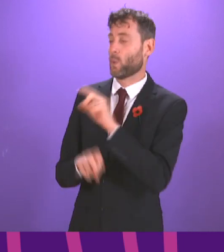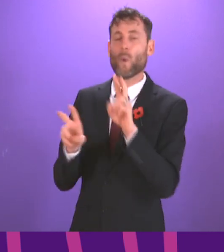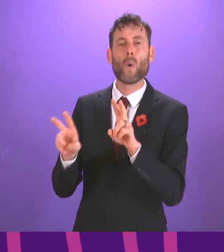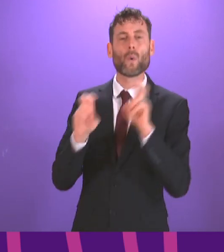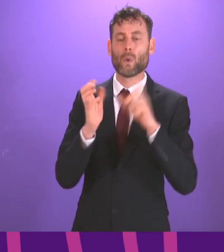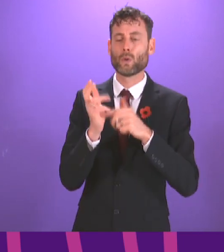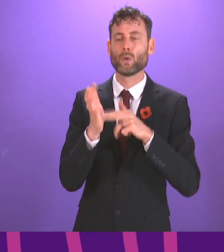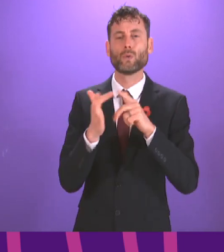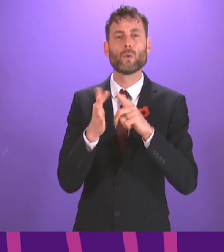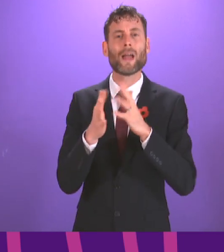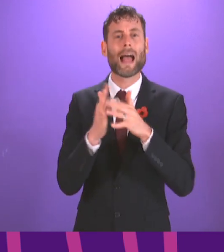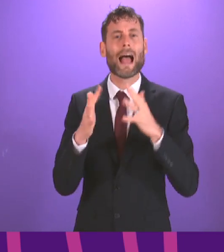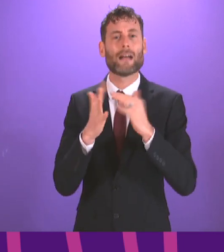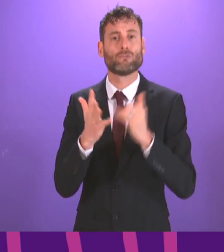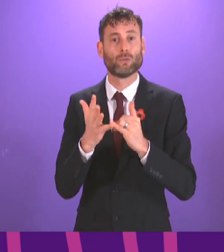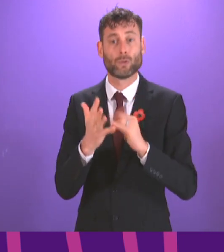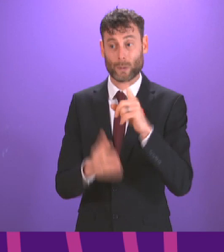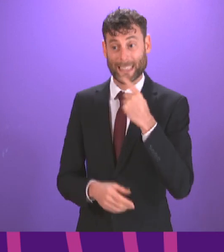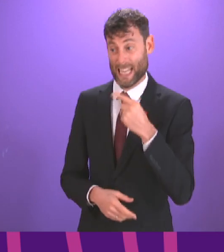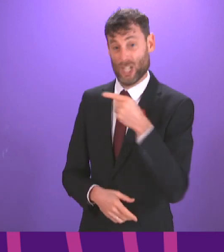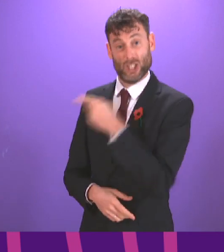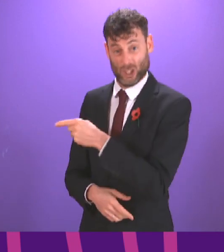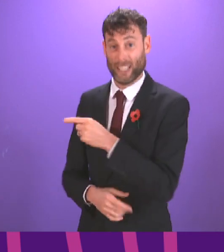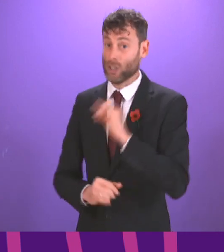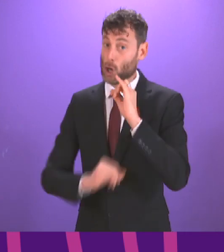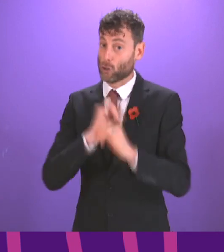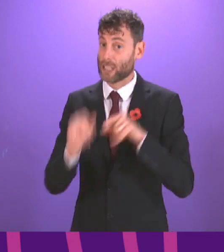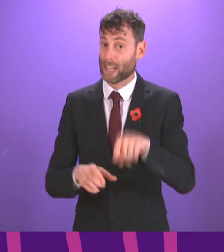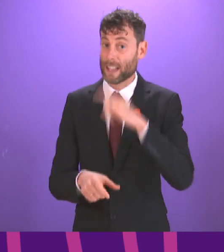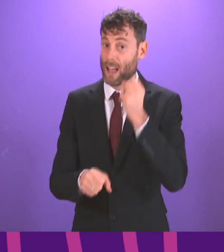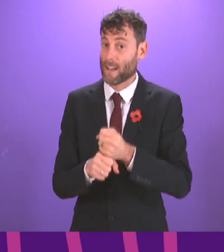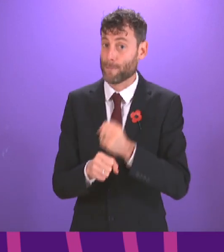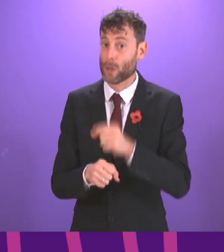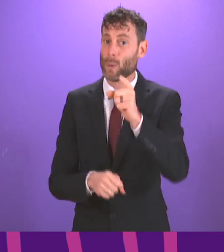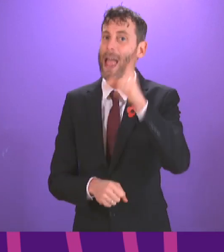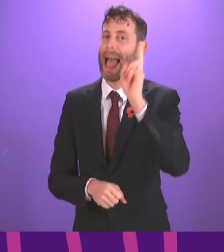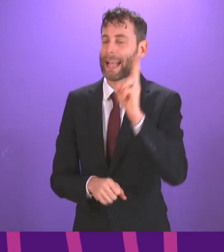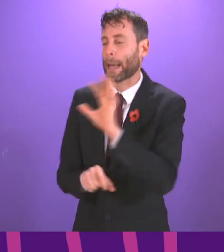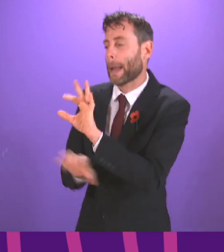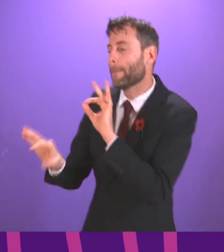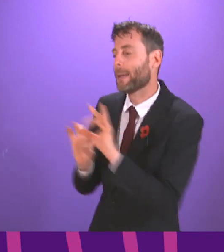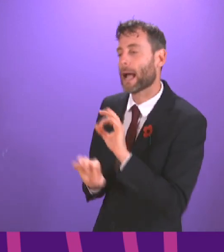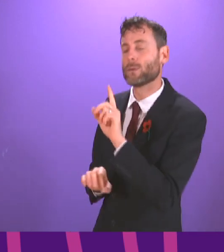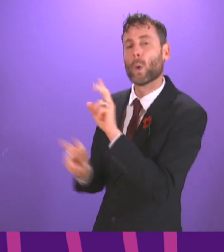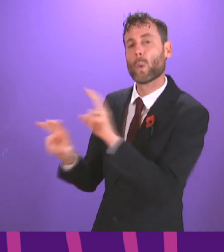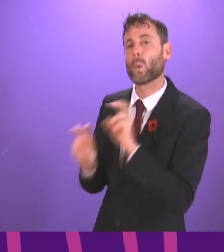this morning—it was devastating to the Government. The calculation appears to have been that publishing yesterday’s report would ensure